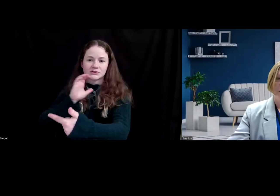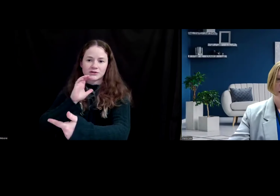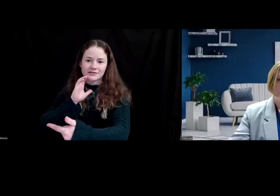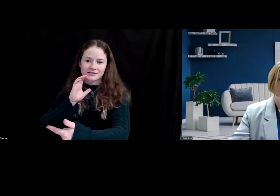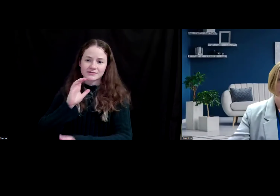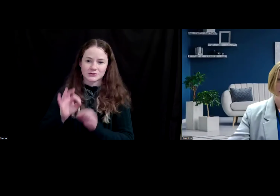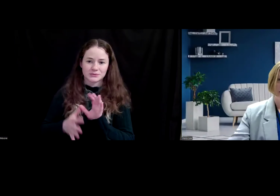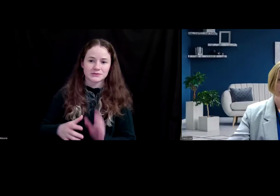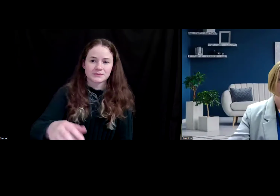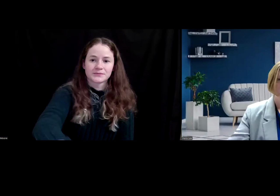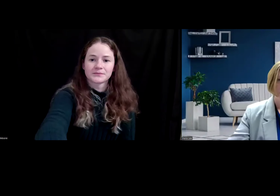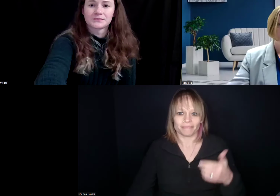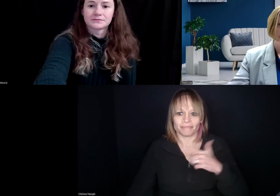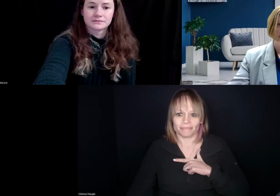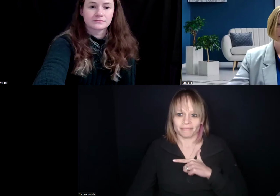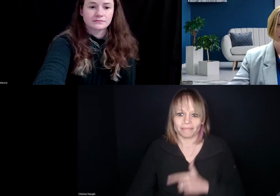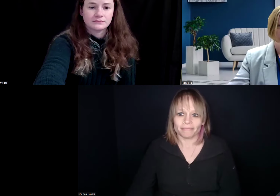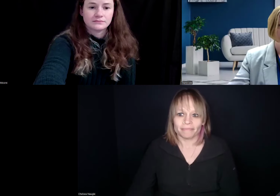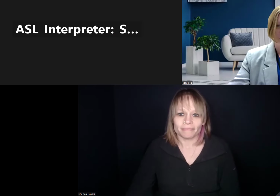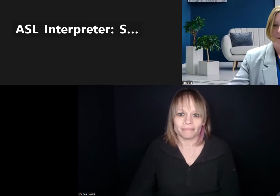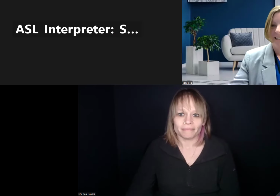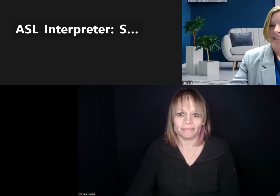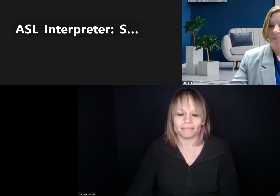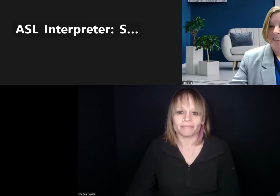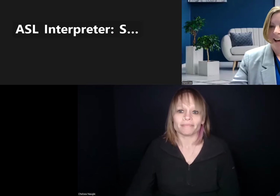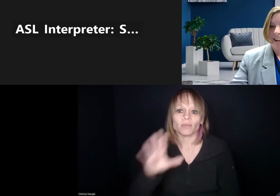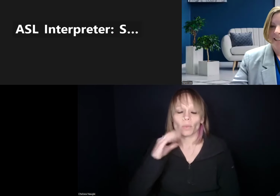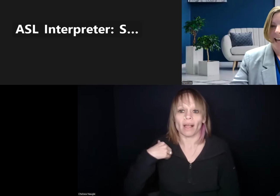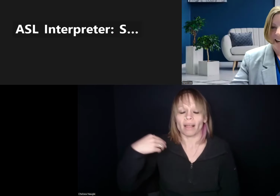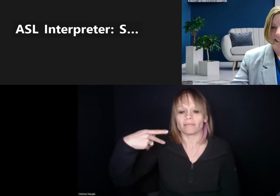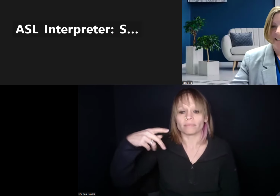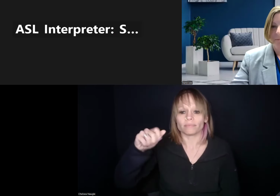going to have a Parkinson's opportunity uh soon with that. And Catalyst comes